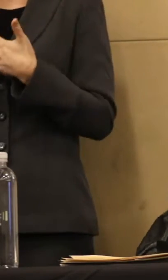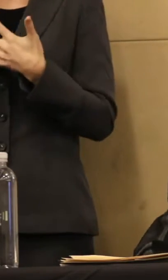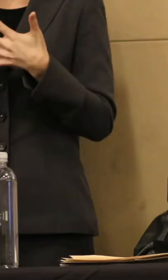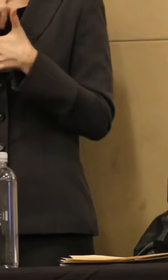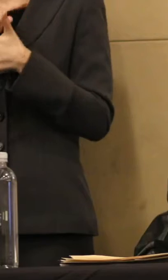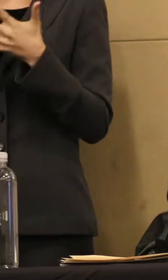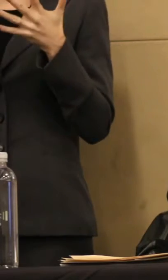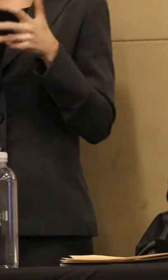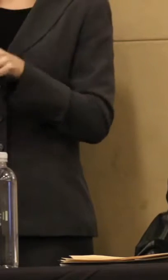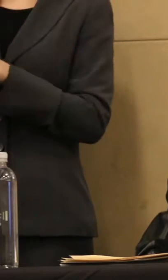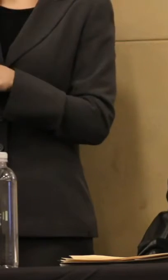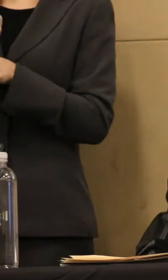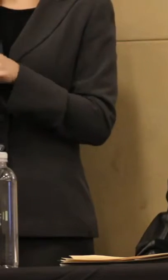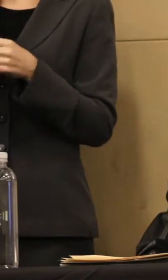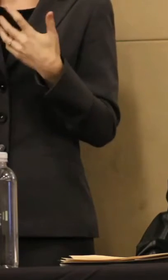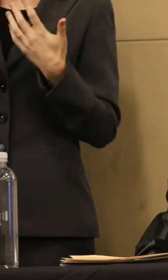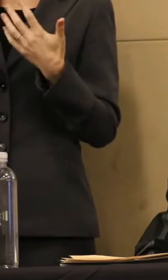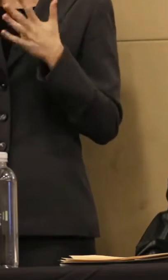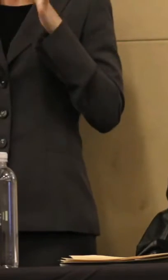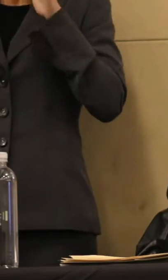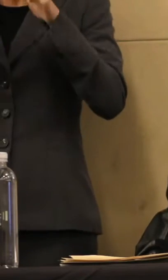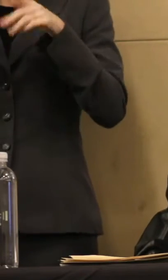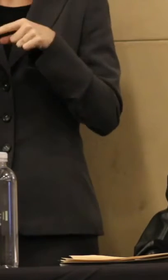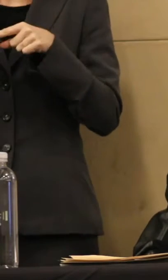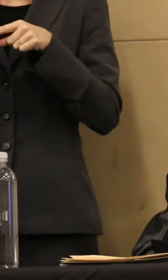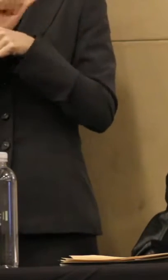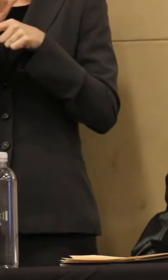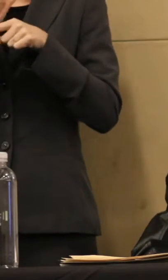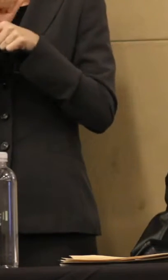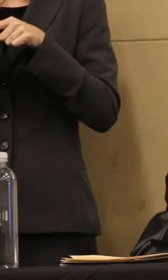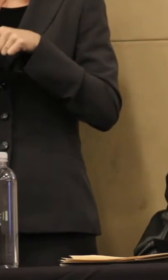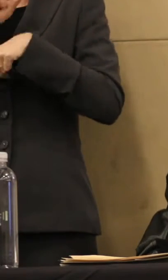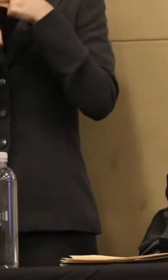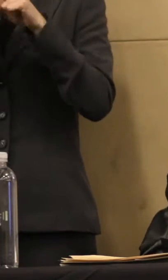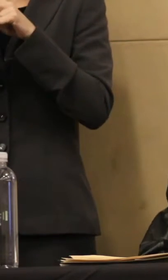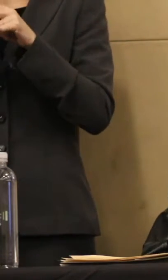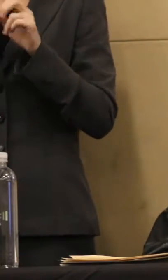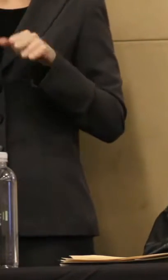jobs could be great apprenticeship types of opportunities.